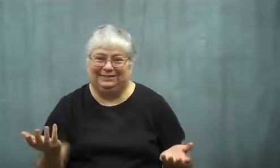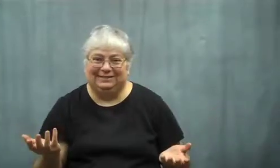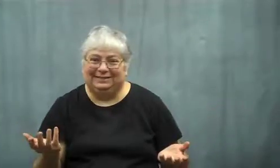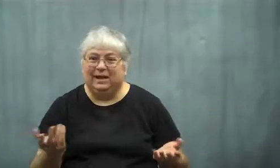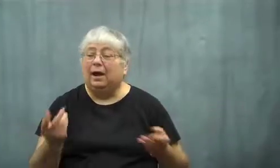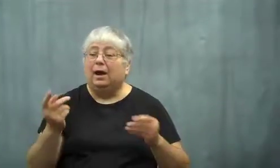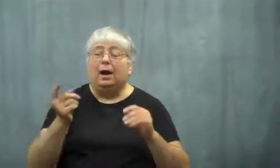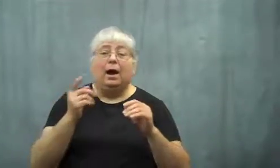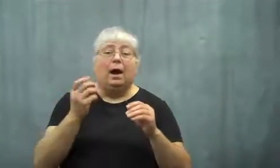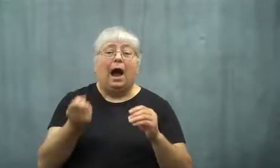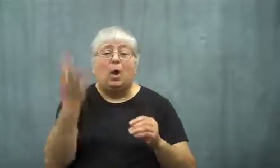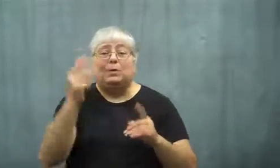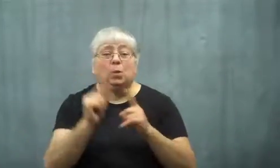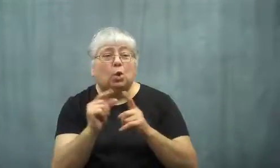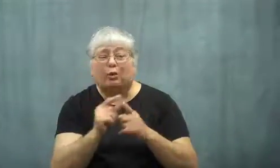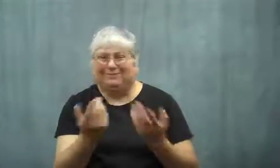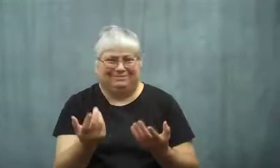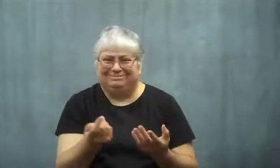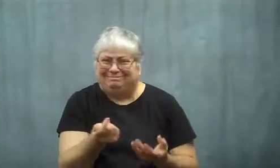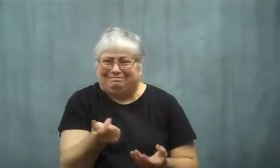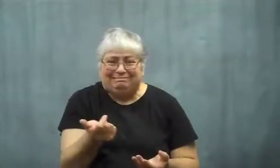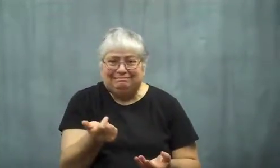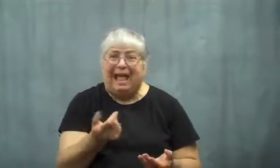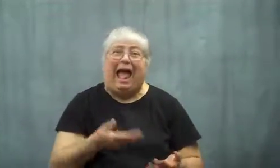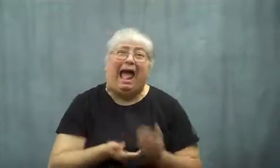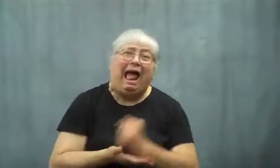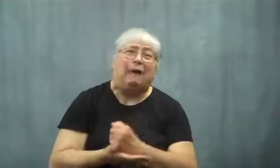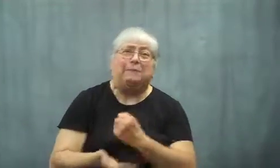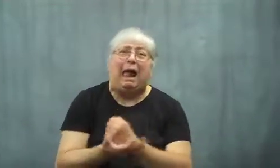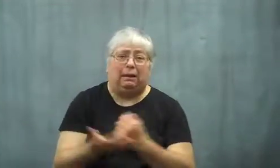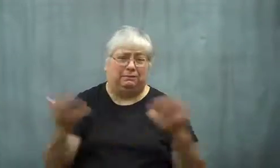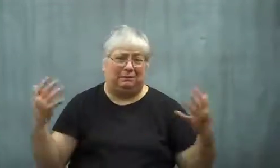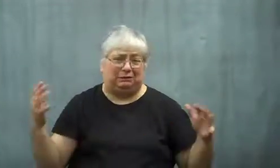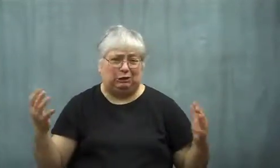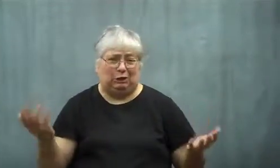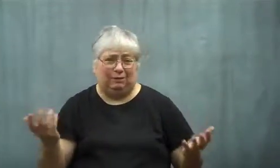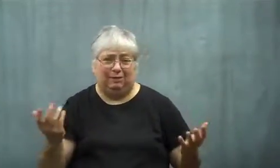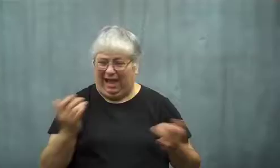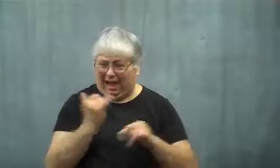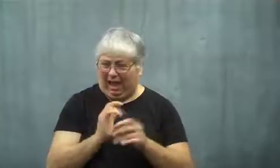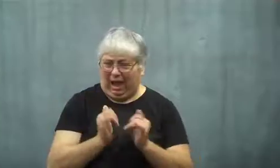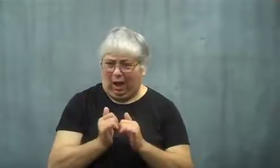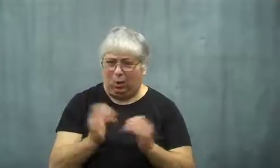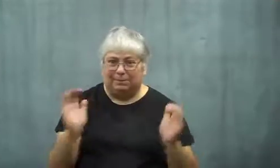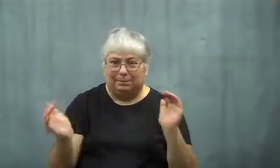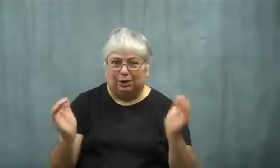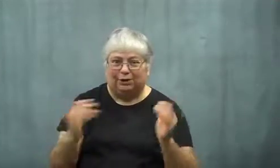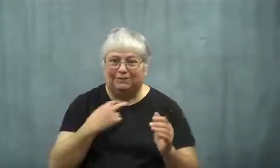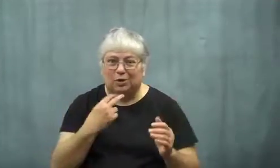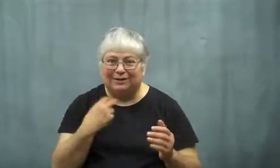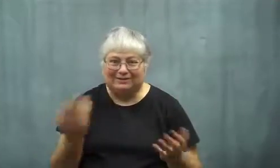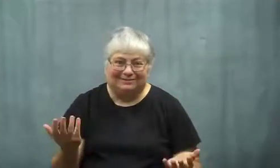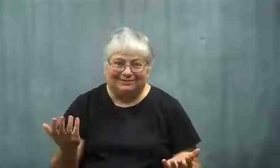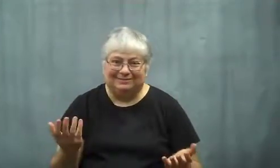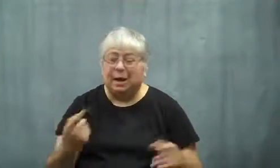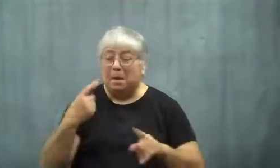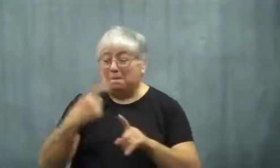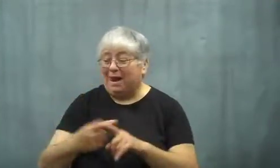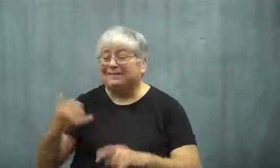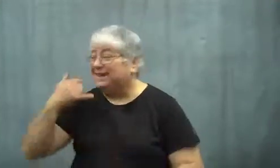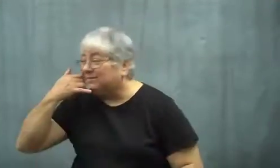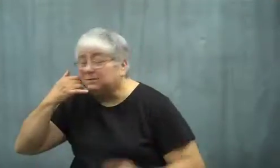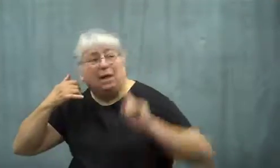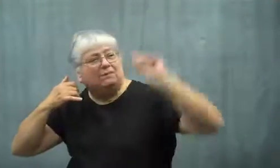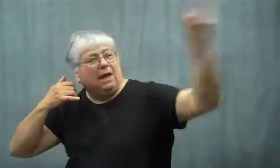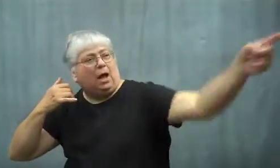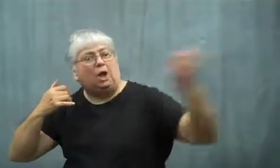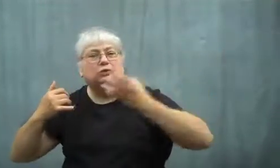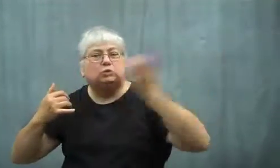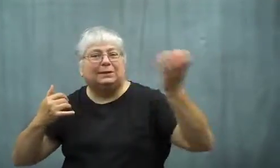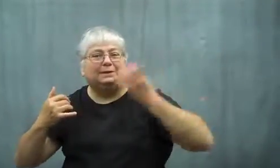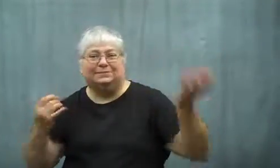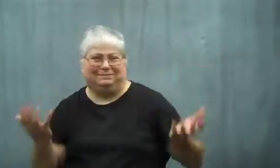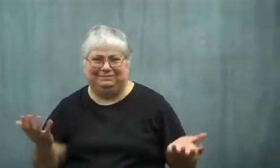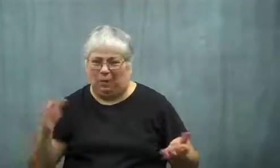There were not many words, just "Help! Help!"